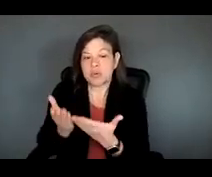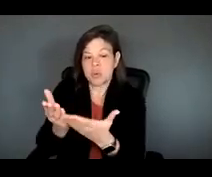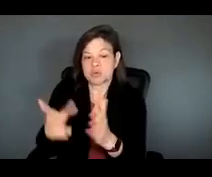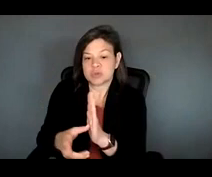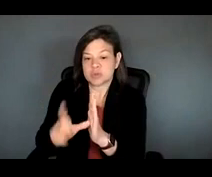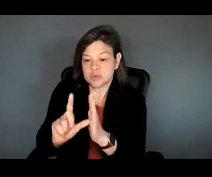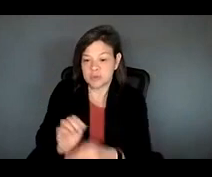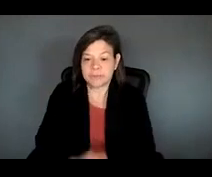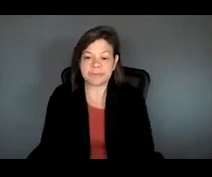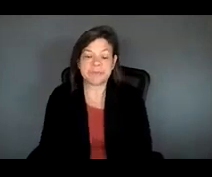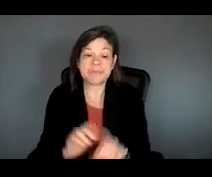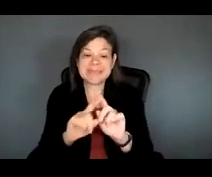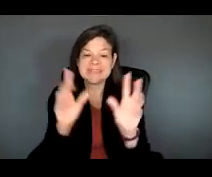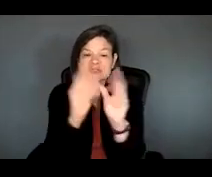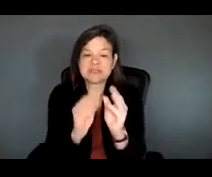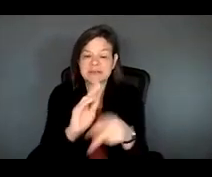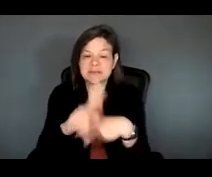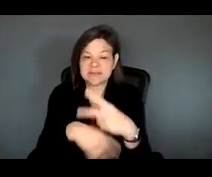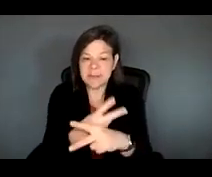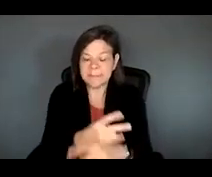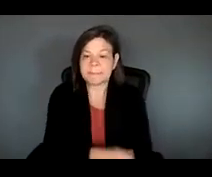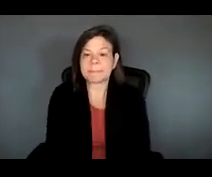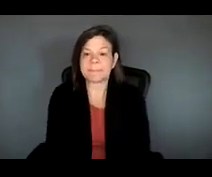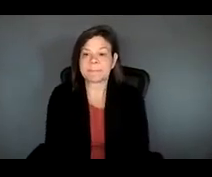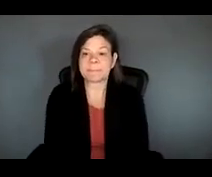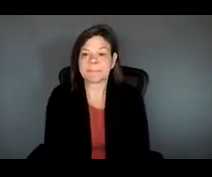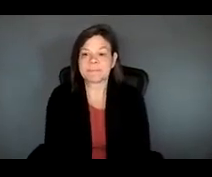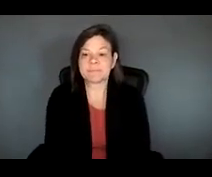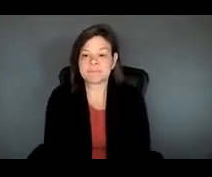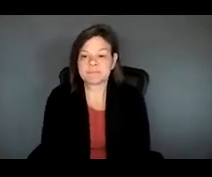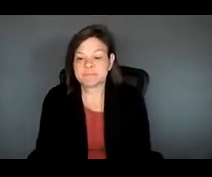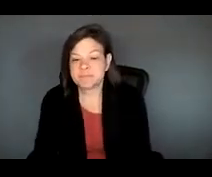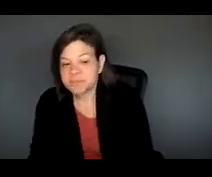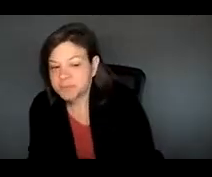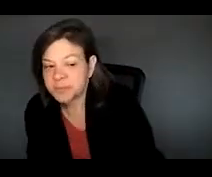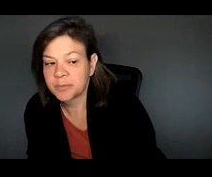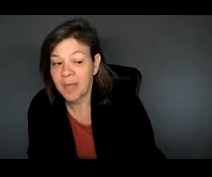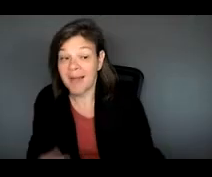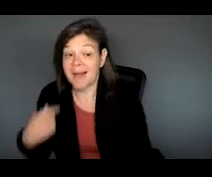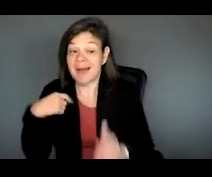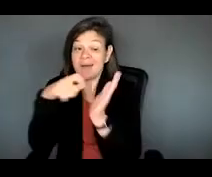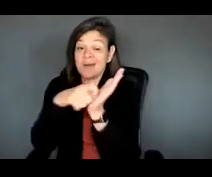The different session types. You will get some writing tips, language and goals.